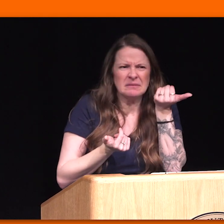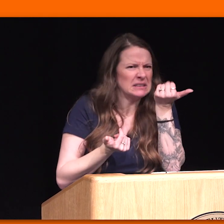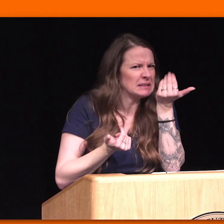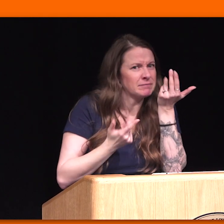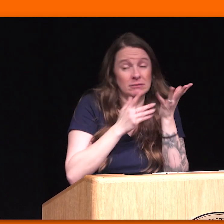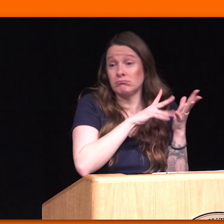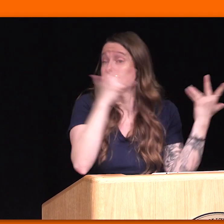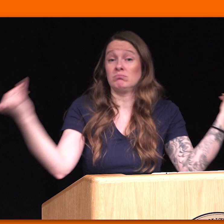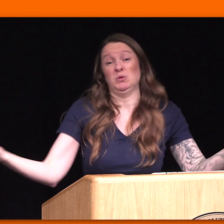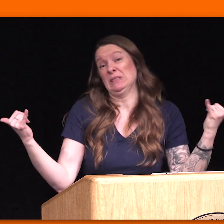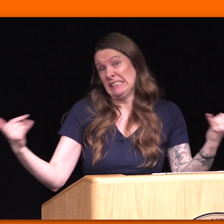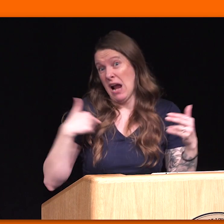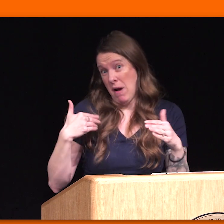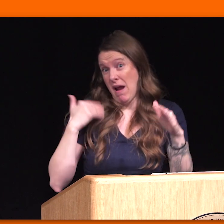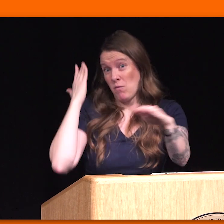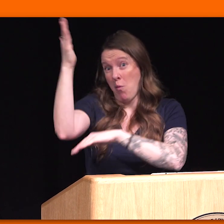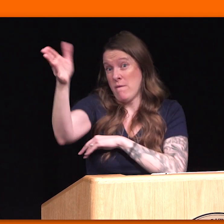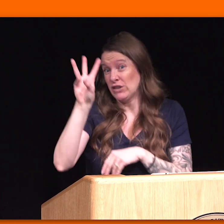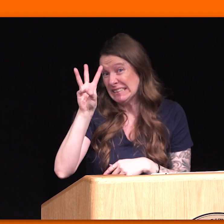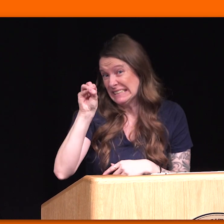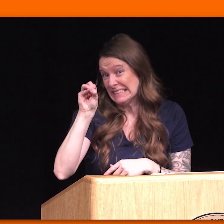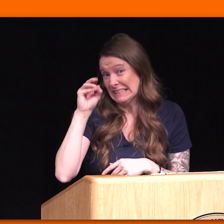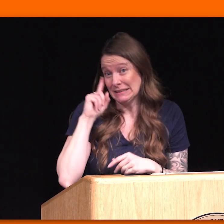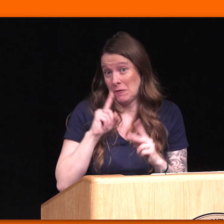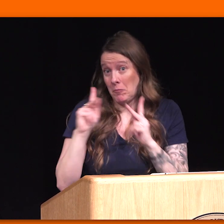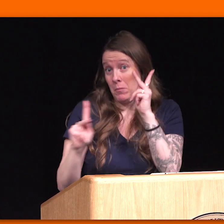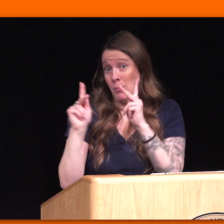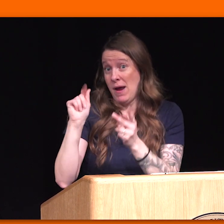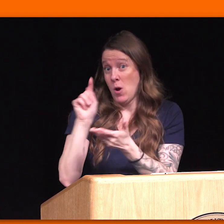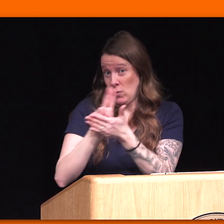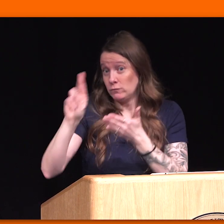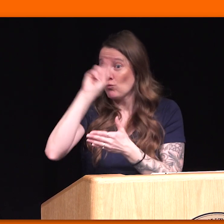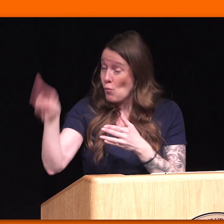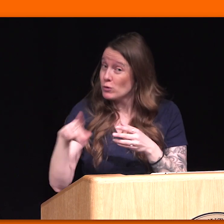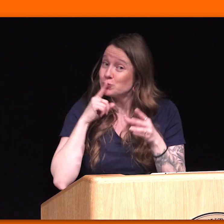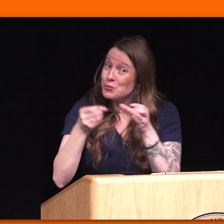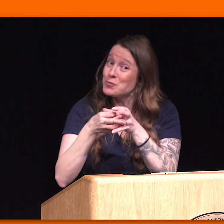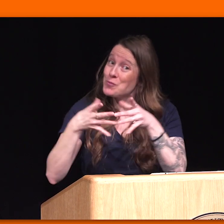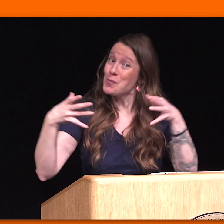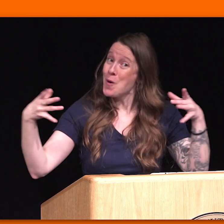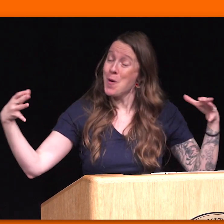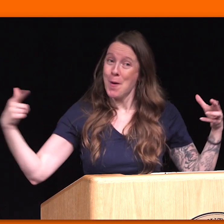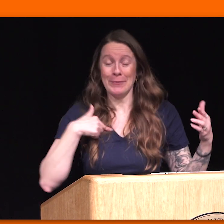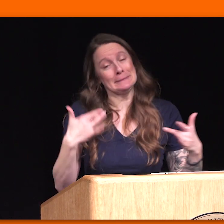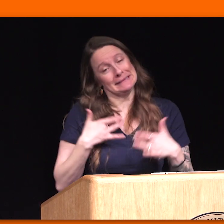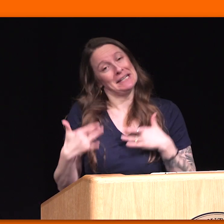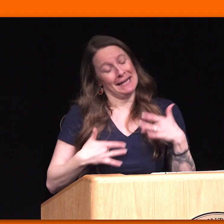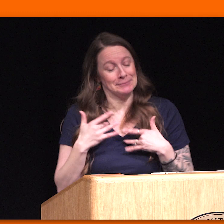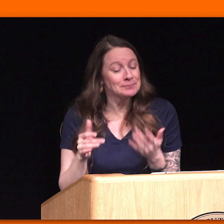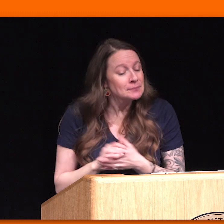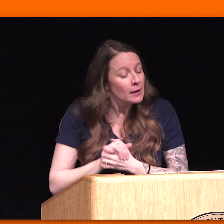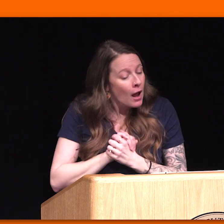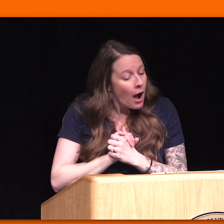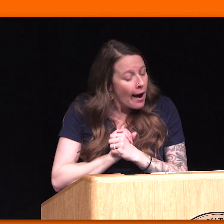The U of R had a very small group of Deaf people, maybe 10 to 15 people, but now the population of Deaf people was growing